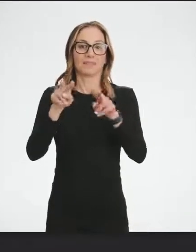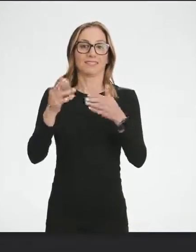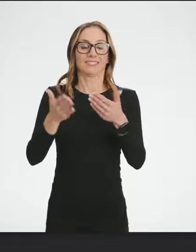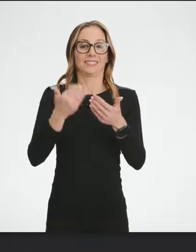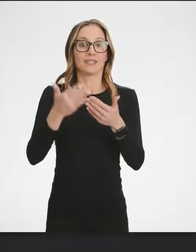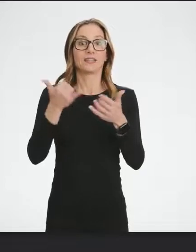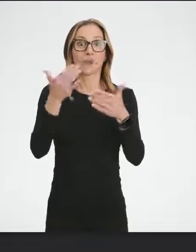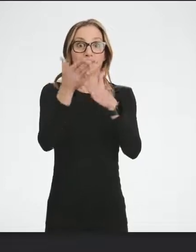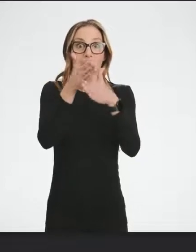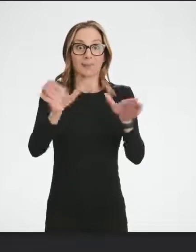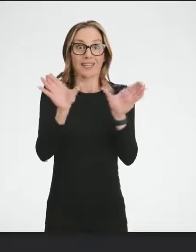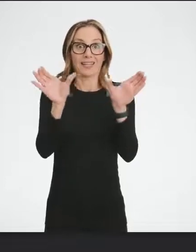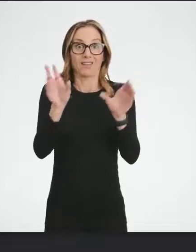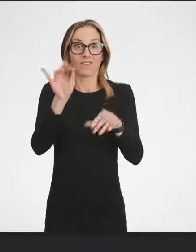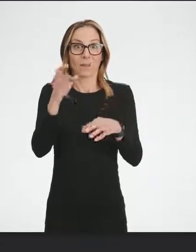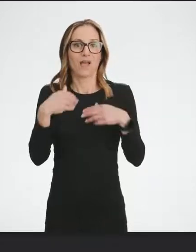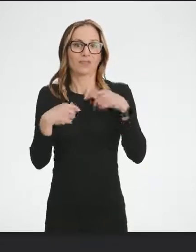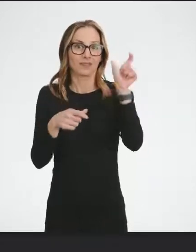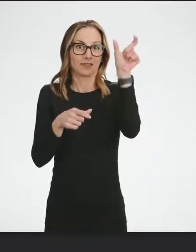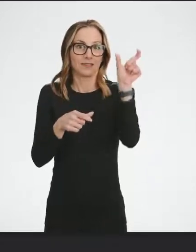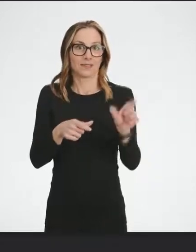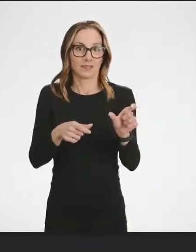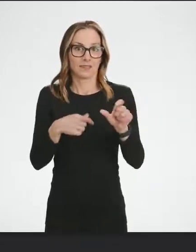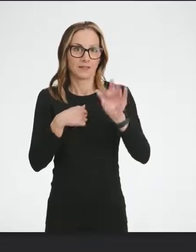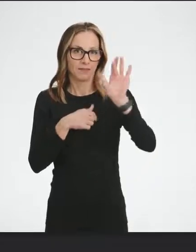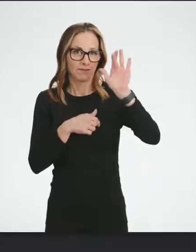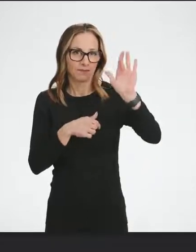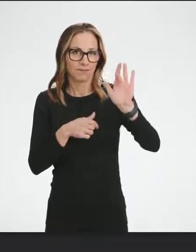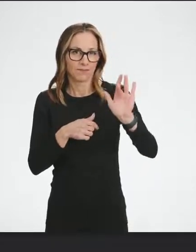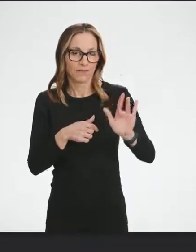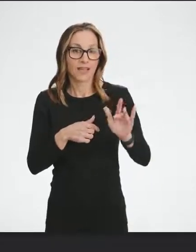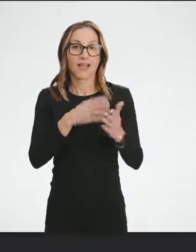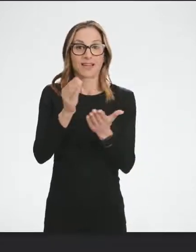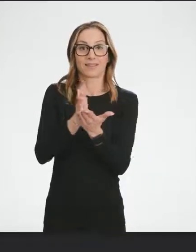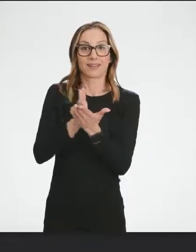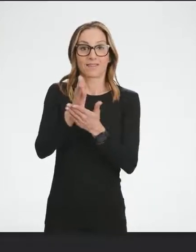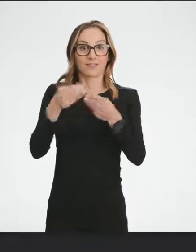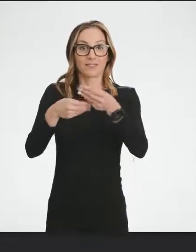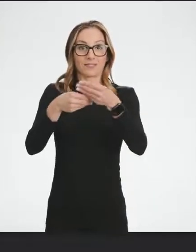The split view has a sidebar to track the selection and a NavigationStack that changes